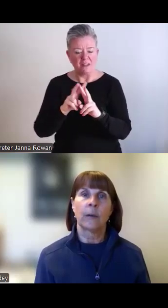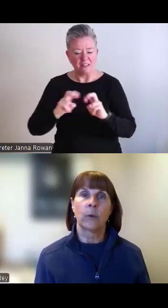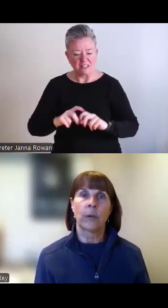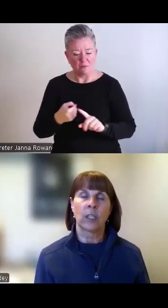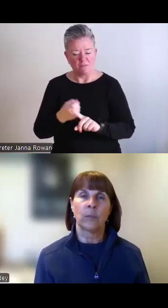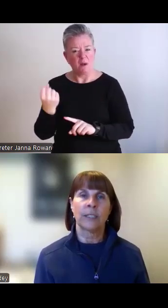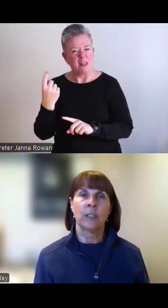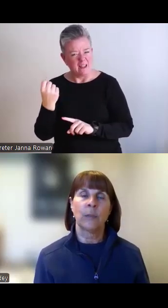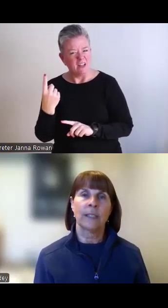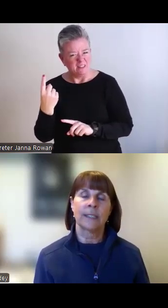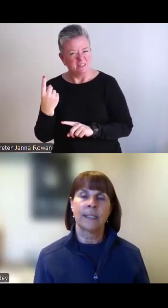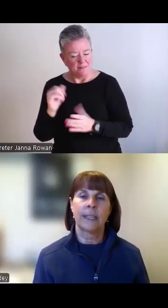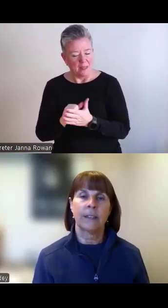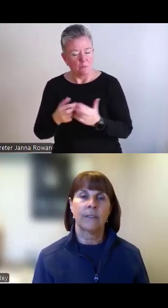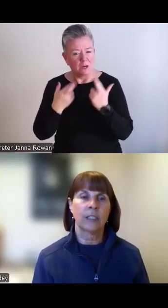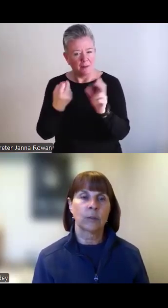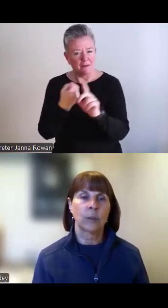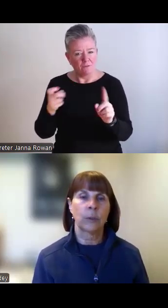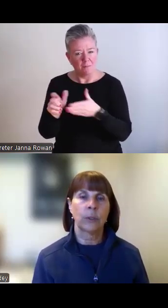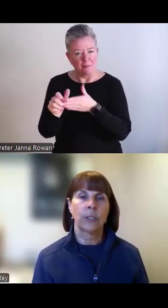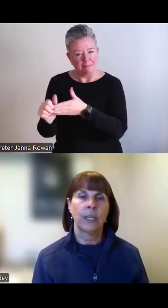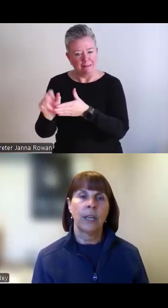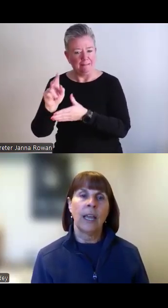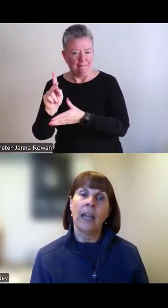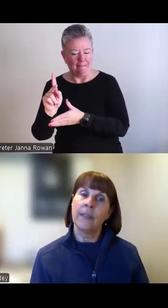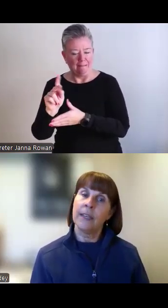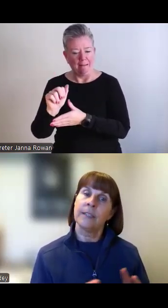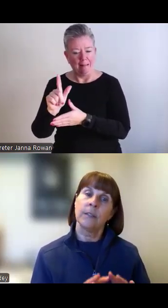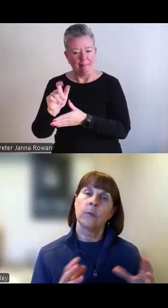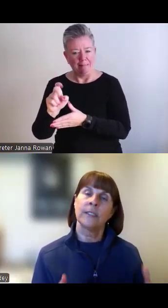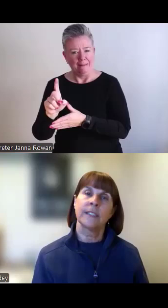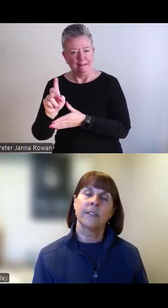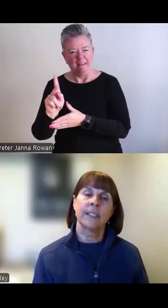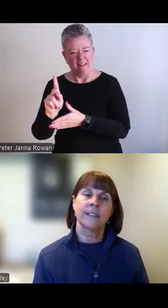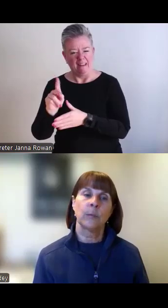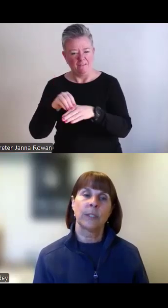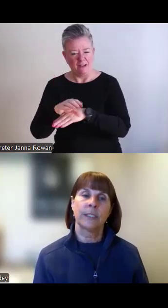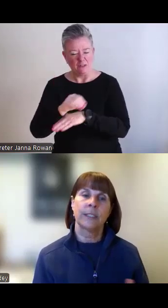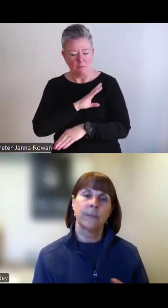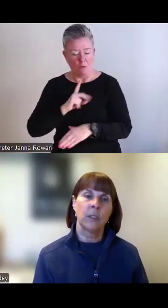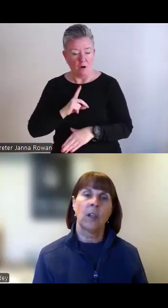that were recommended by the LEAD-K advisory board. And then once everything's completed,